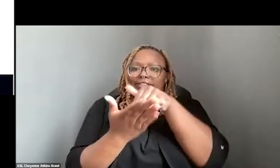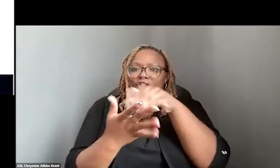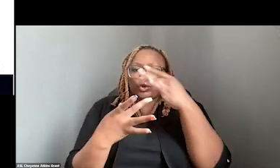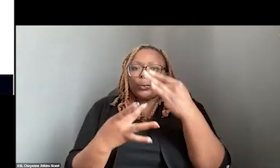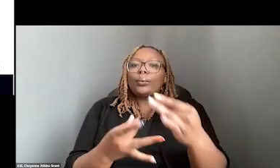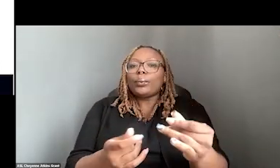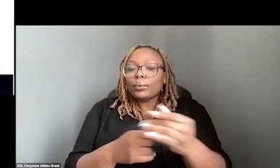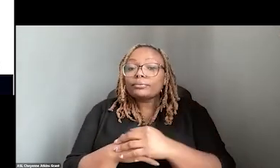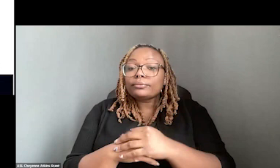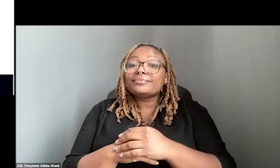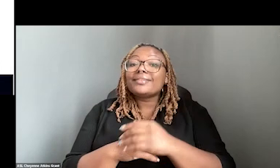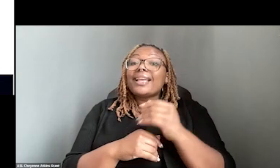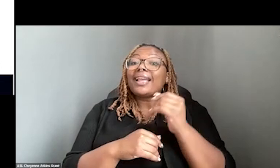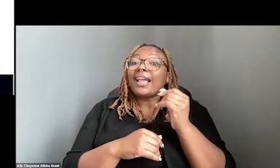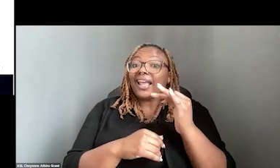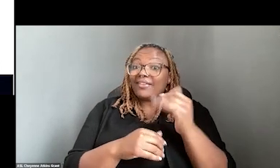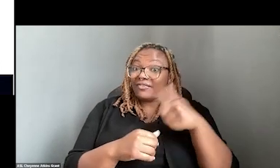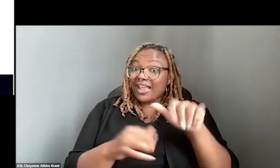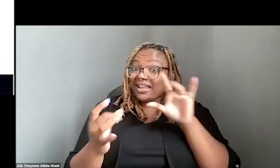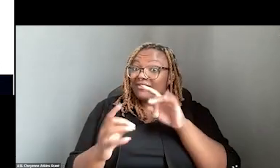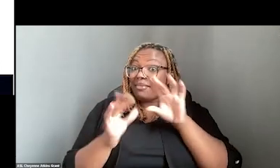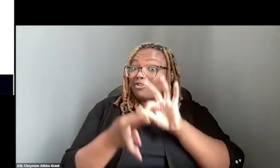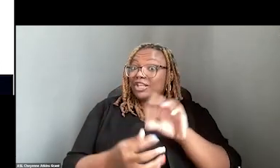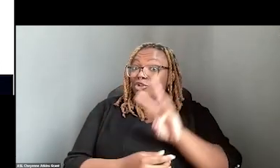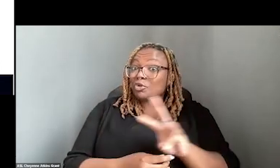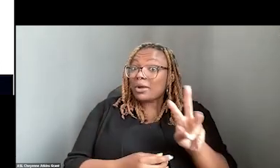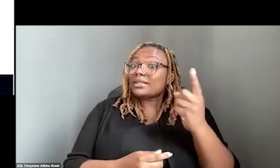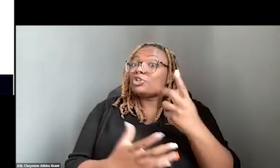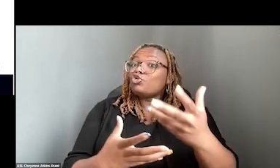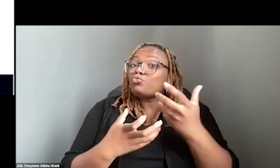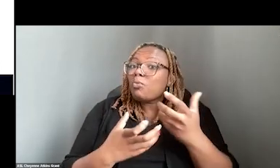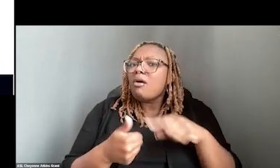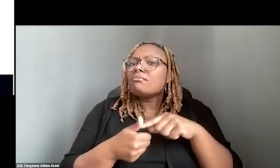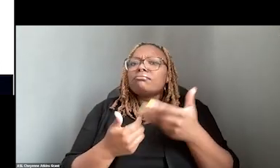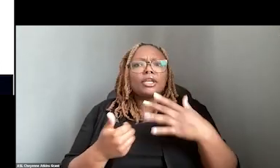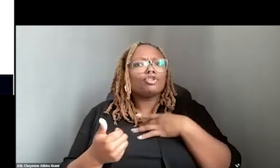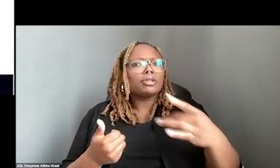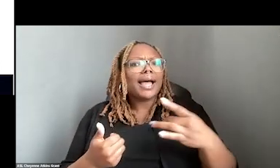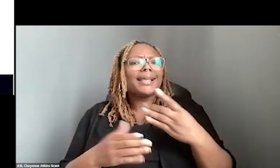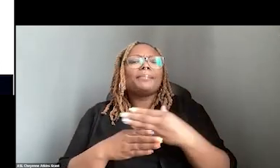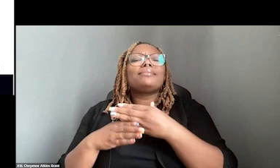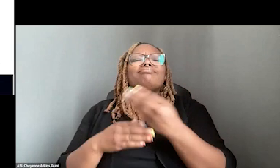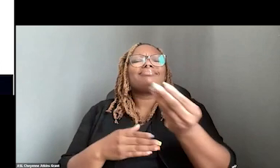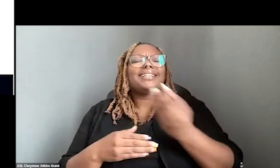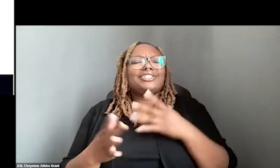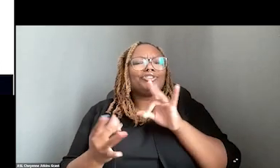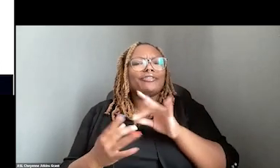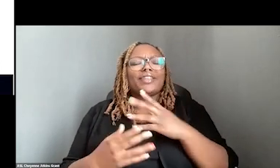If there is feedback on the website, something you're looking for, or things that you're like, please share our experiences with our survey.